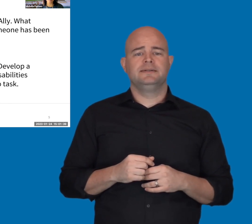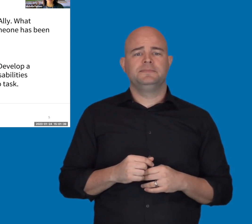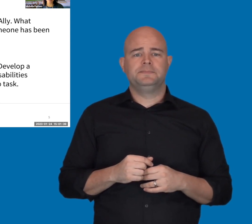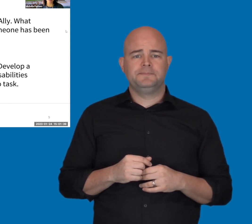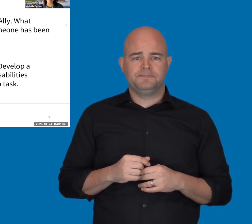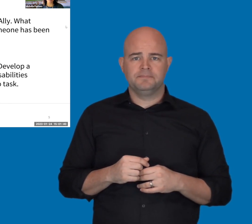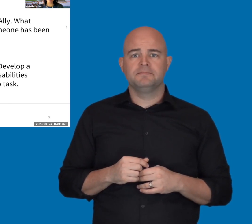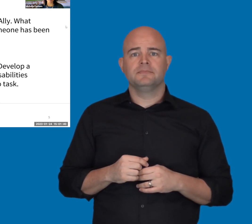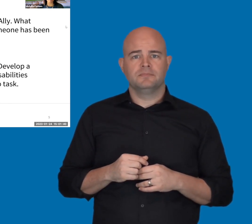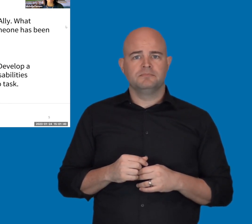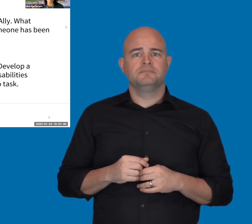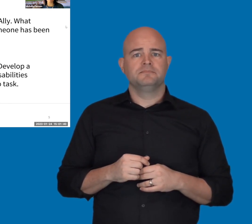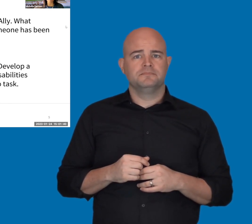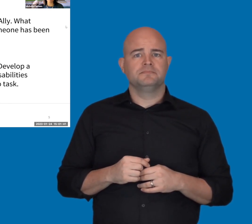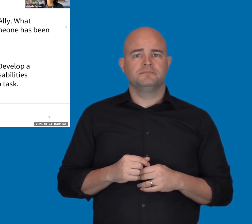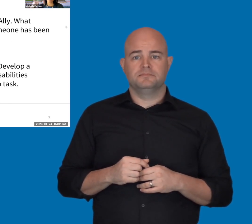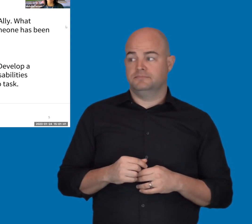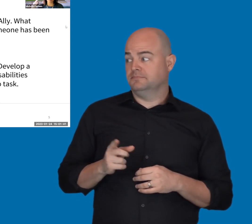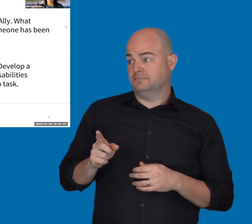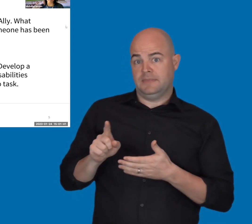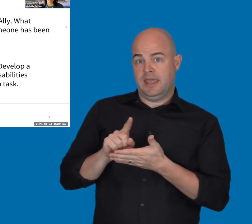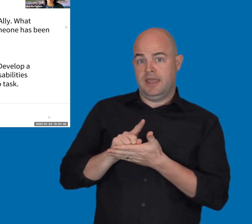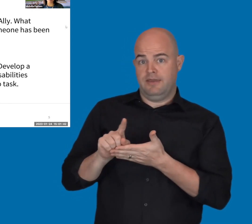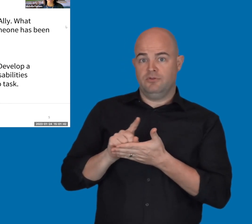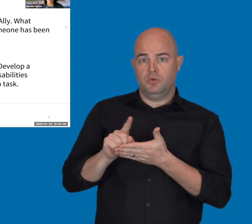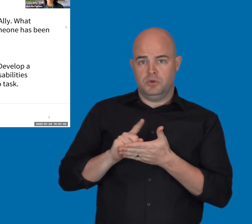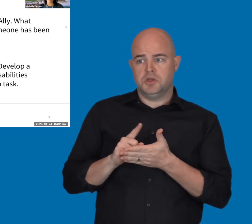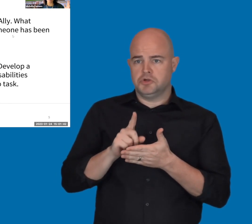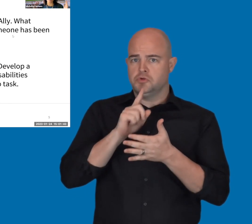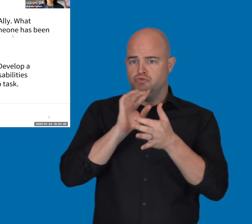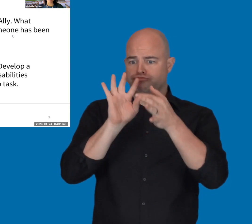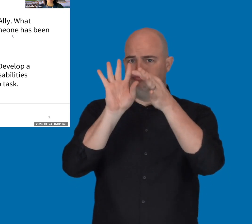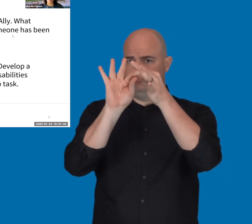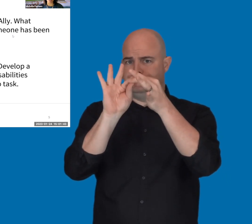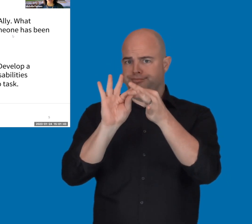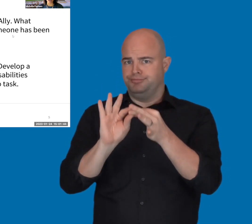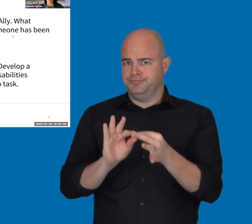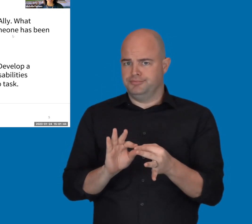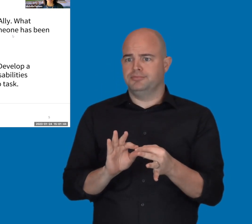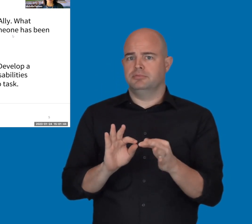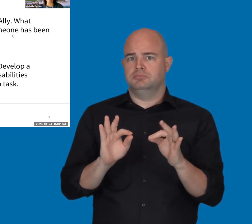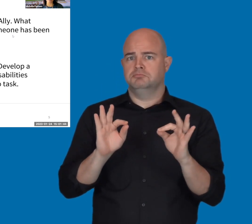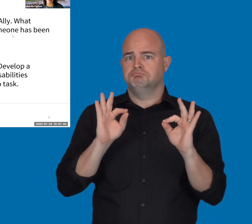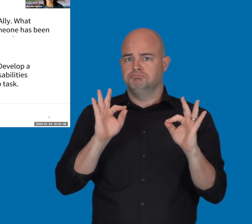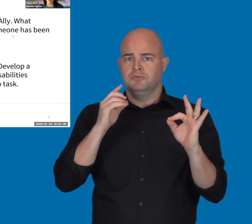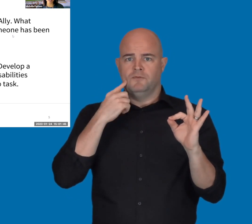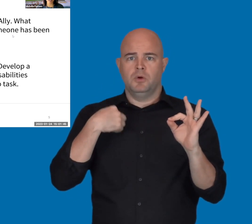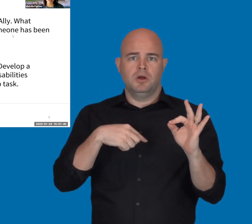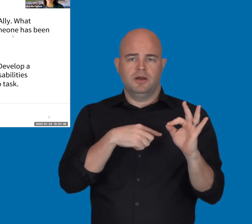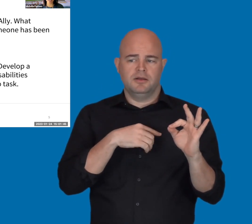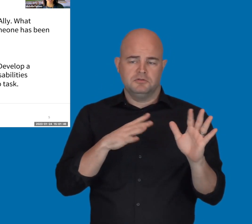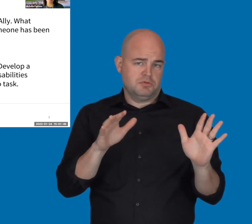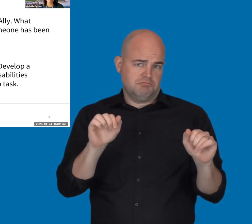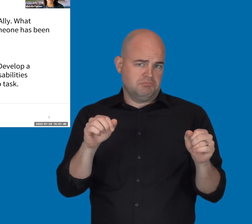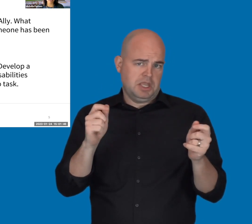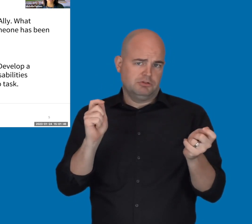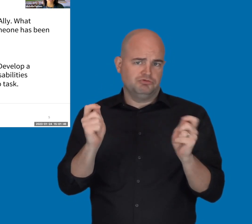and just the opportunity to engage on that topic that we provided for the week.